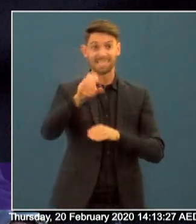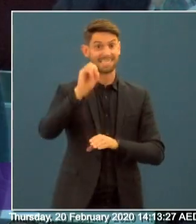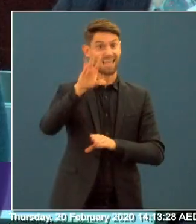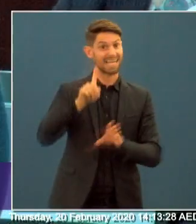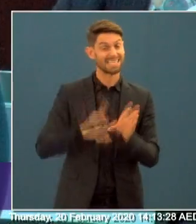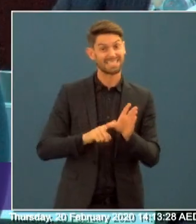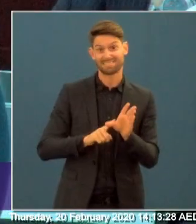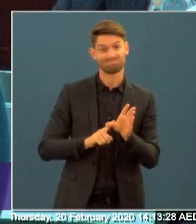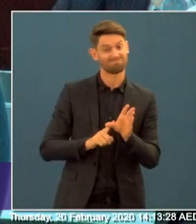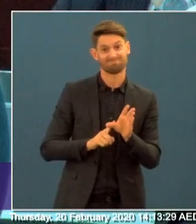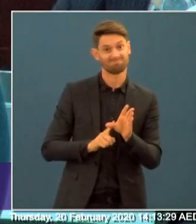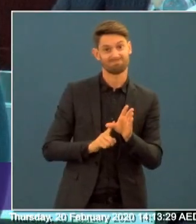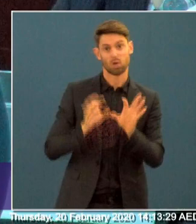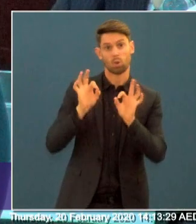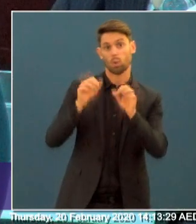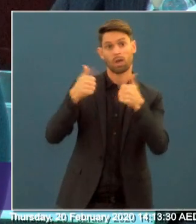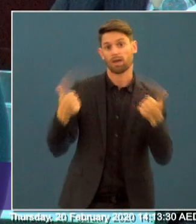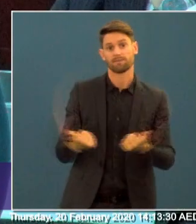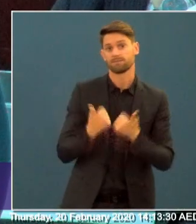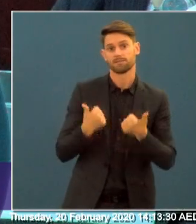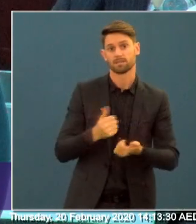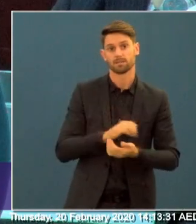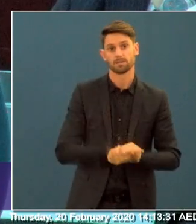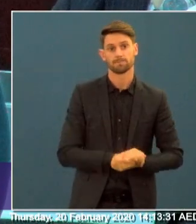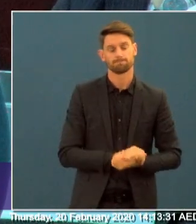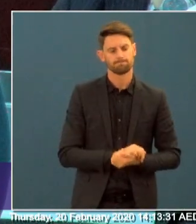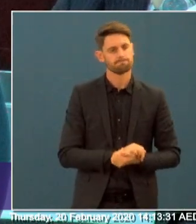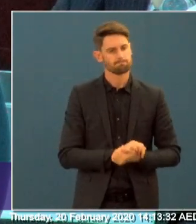I think one aspect, in terms of the work associated